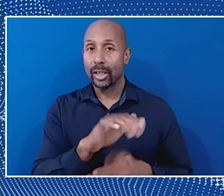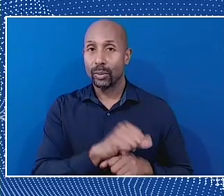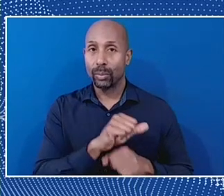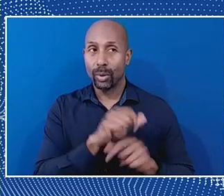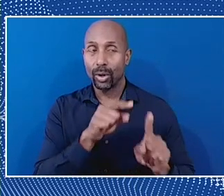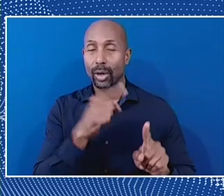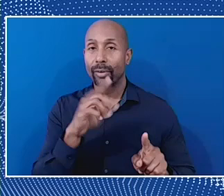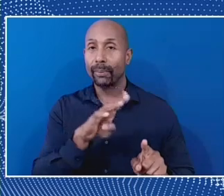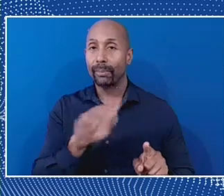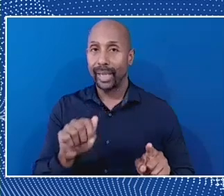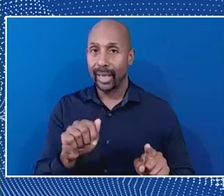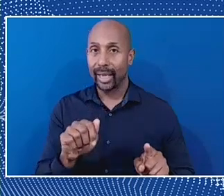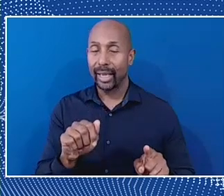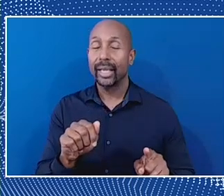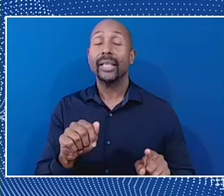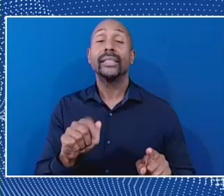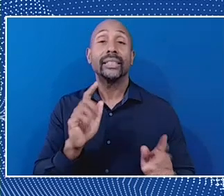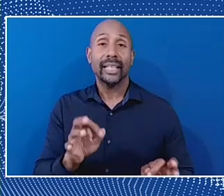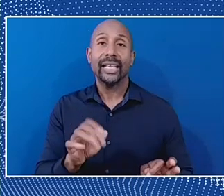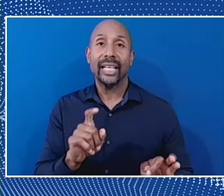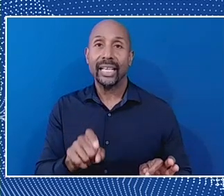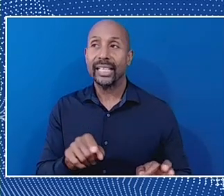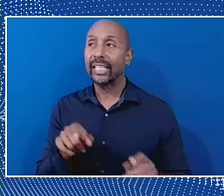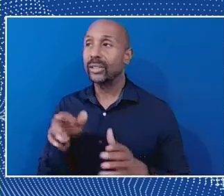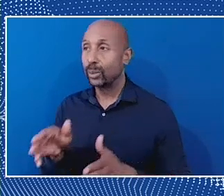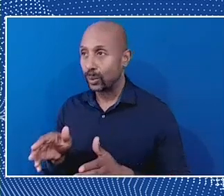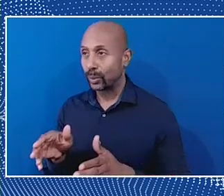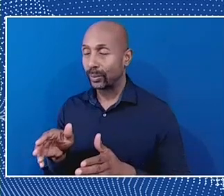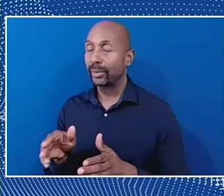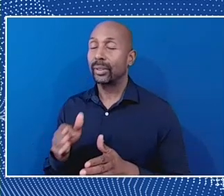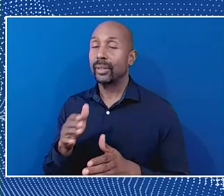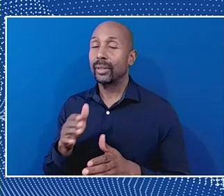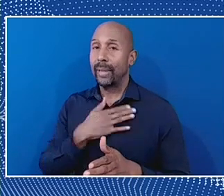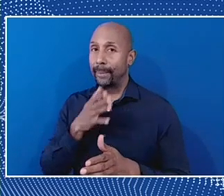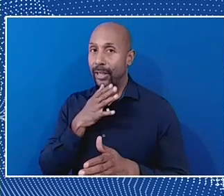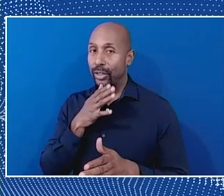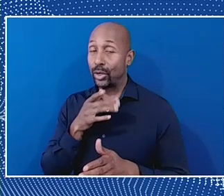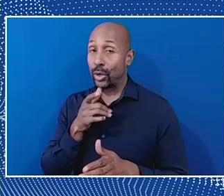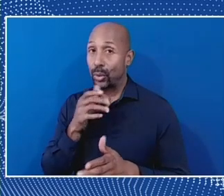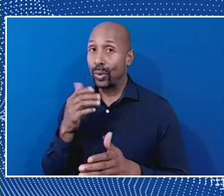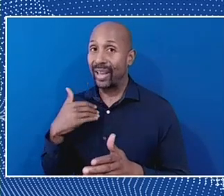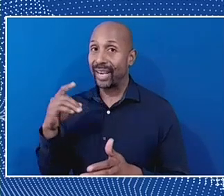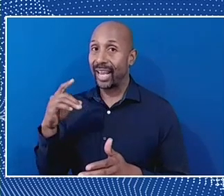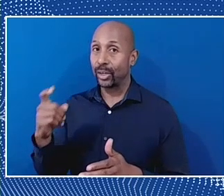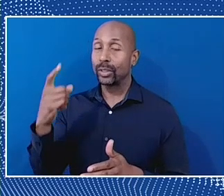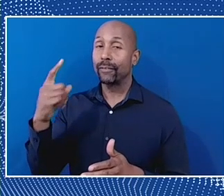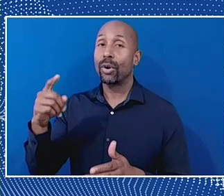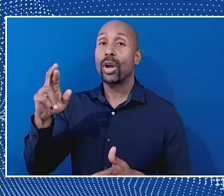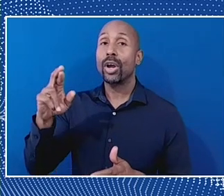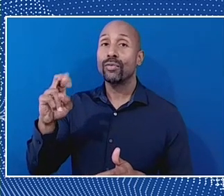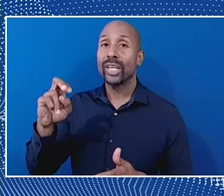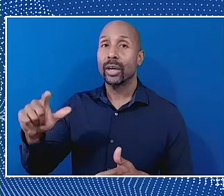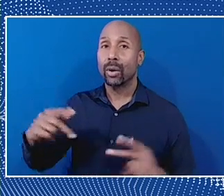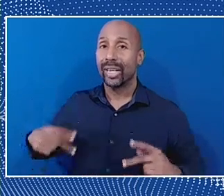care of my mother, who had been diagnosed with renal failure. Because of a delinquent balance at New Mexico State University, my transcripts